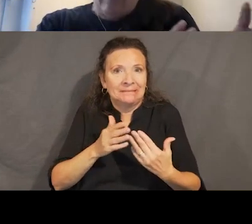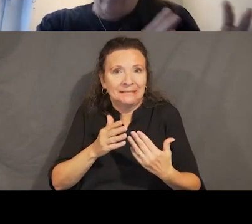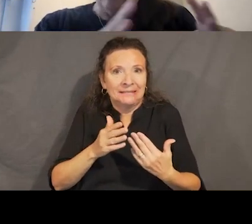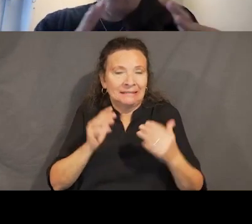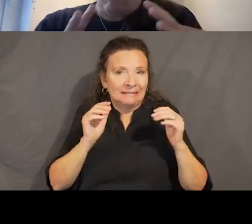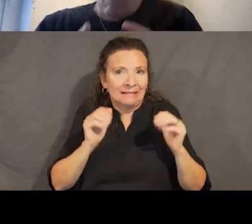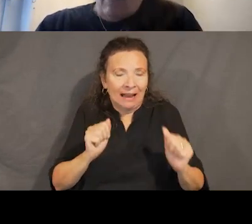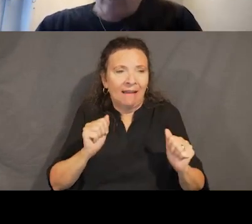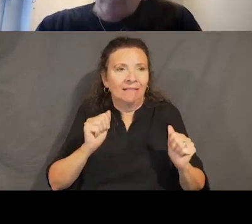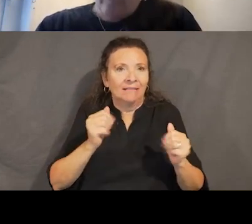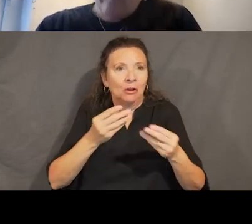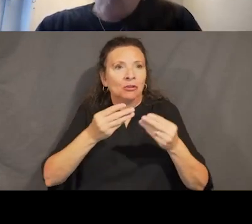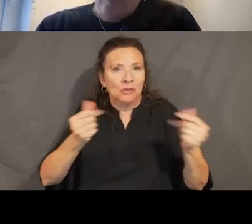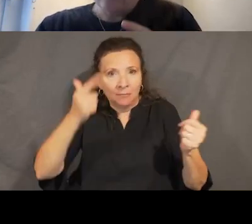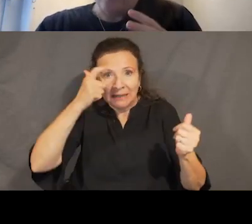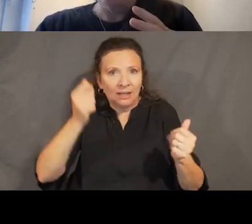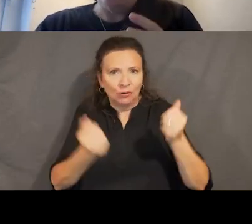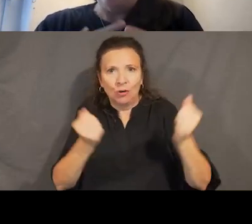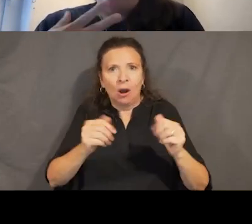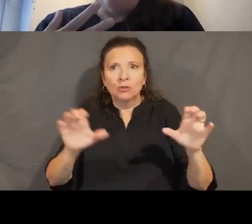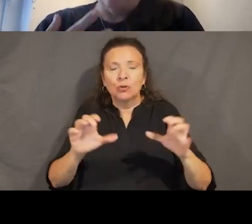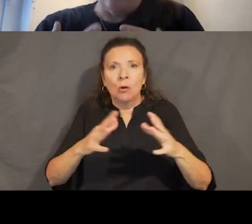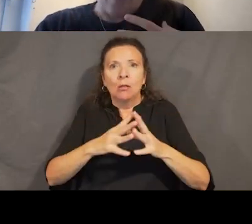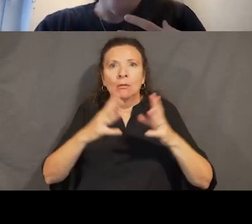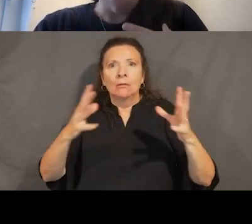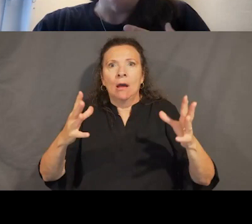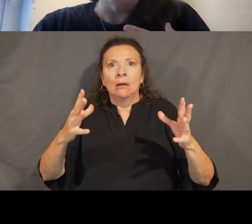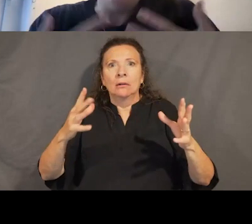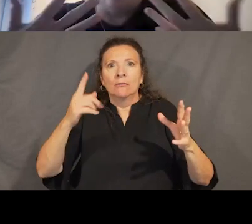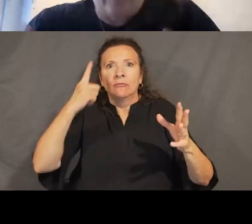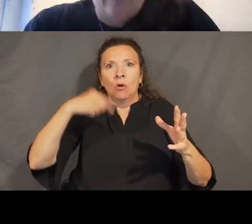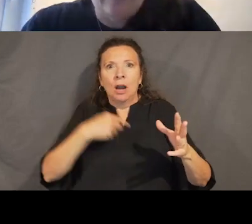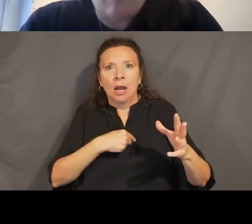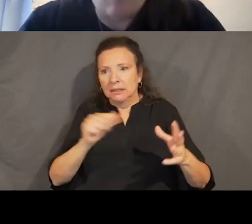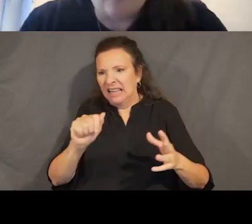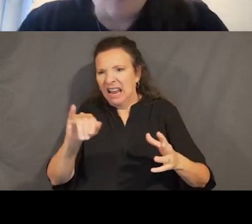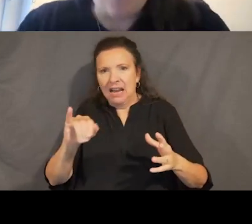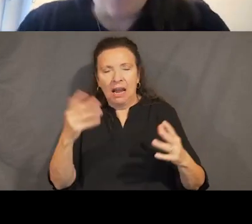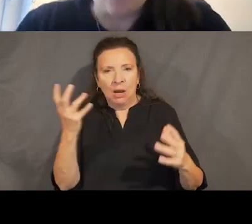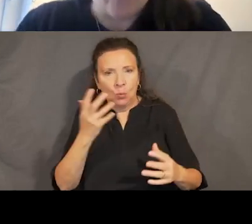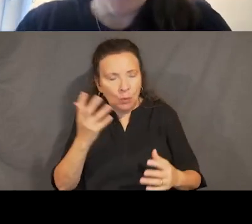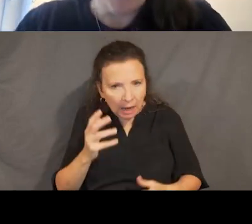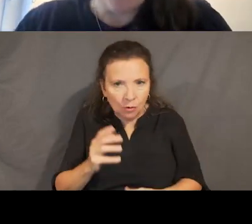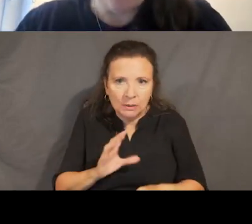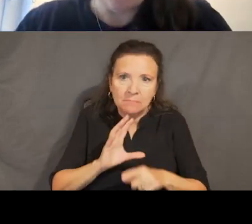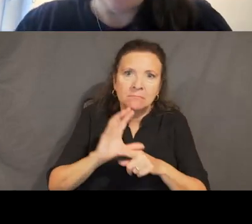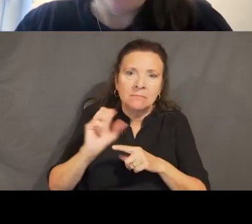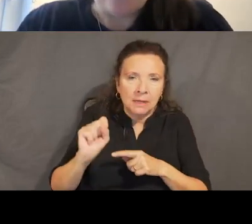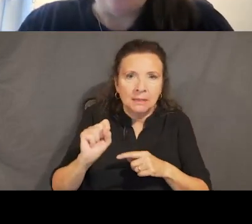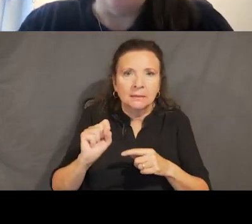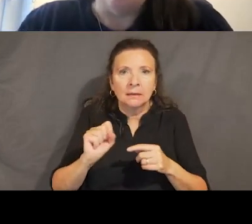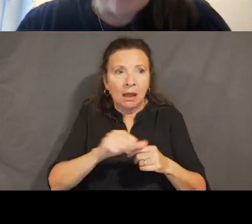things our cars are doing for us, as well as other things that are watching us and reading